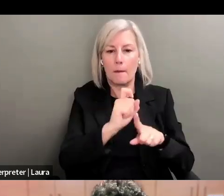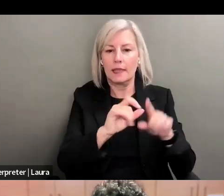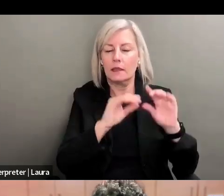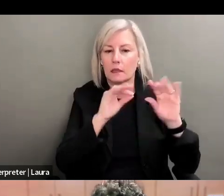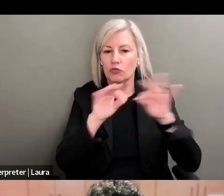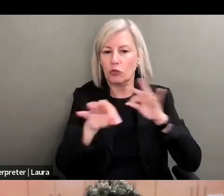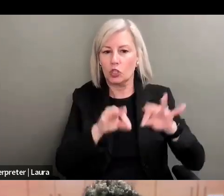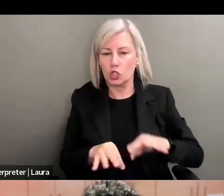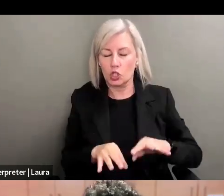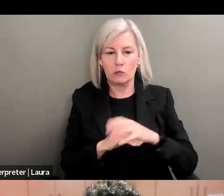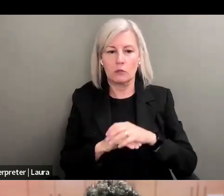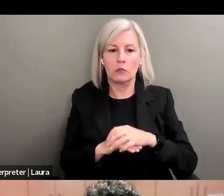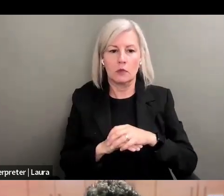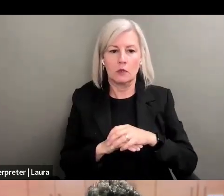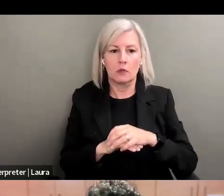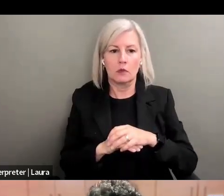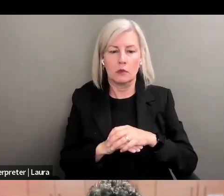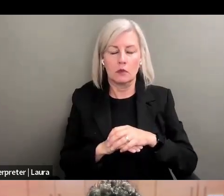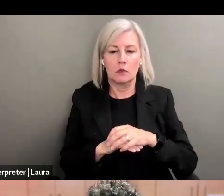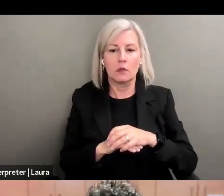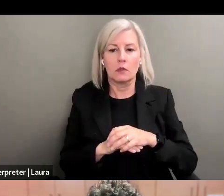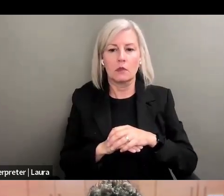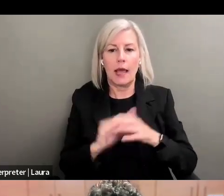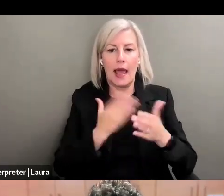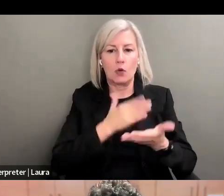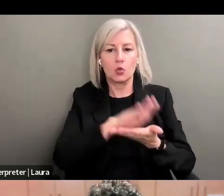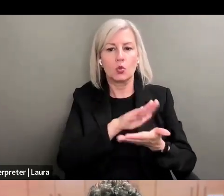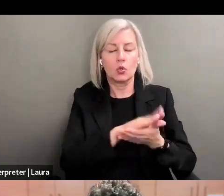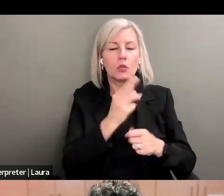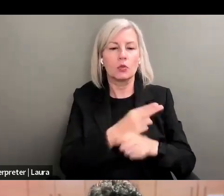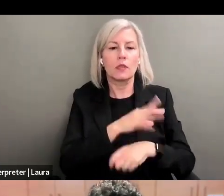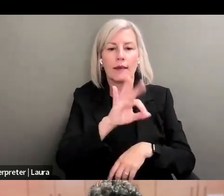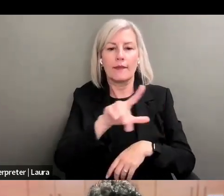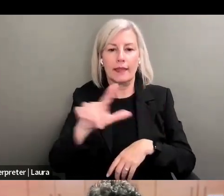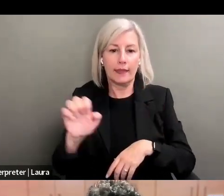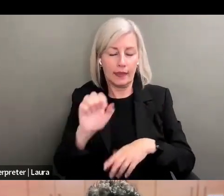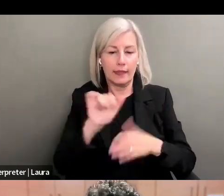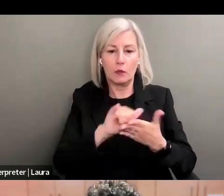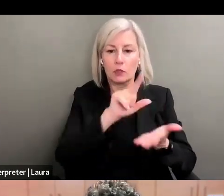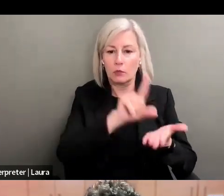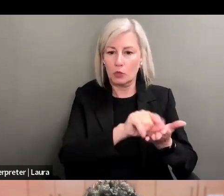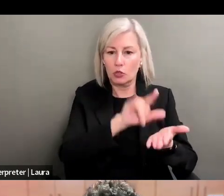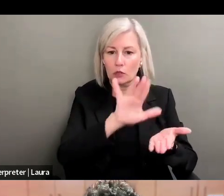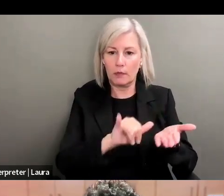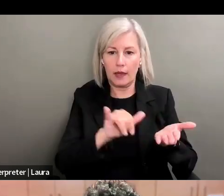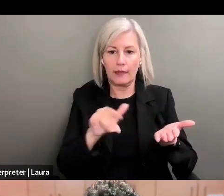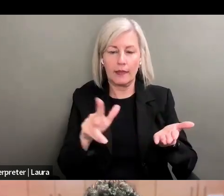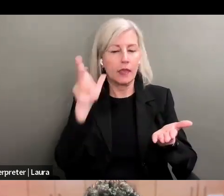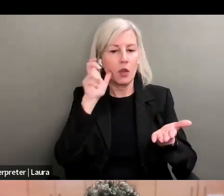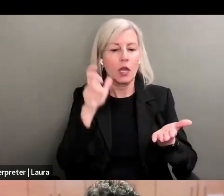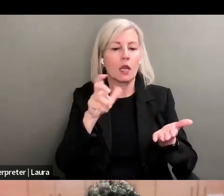So, at the Debbie School, like I said, Lynn and I utilize the FLE, which was published by the hearing aid company Phonak.